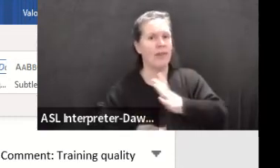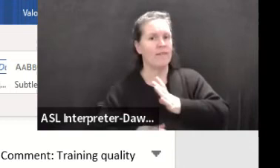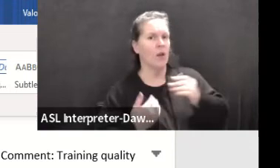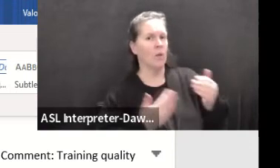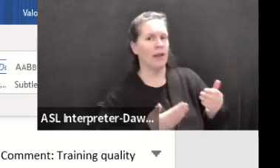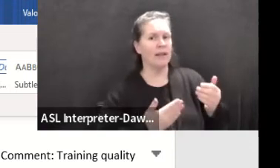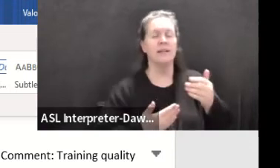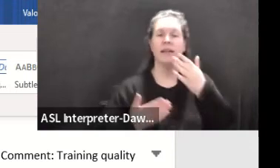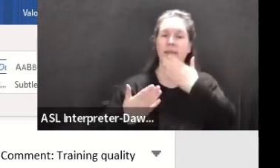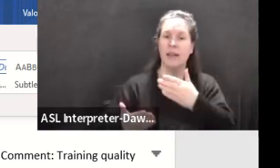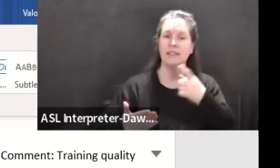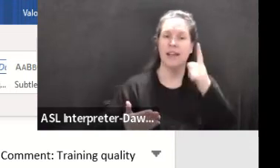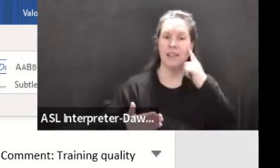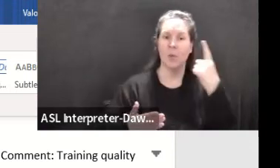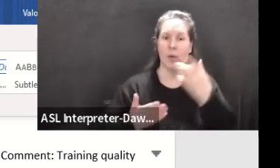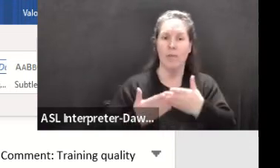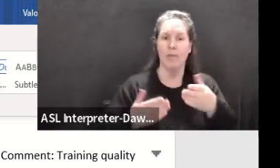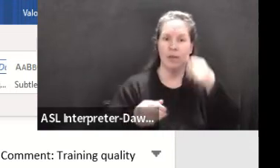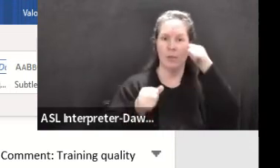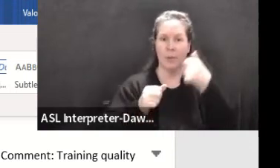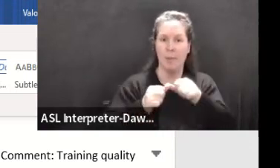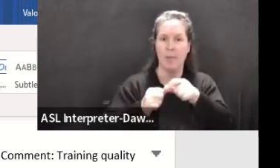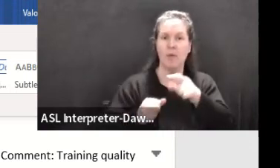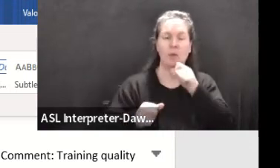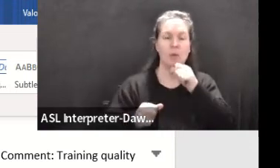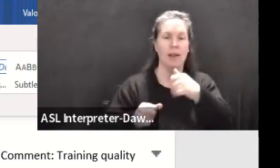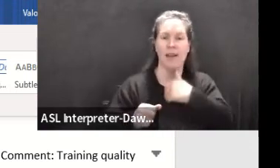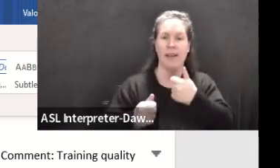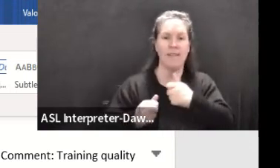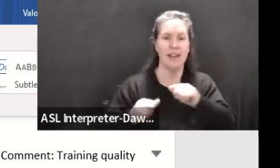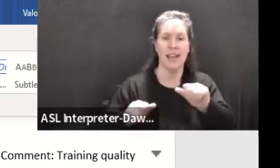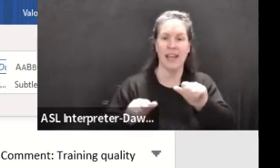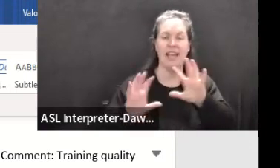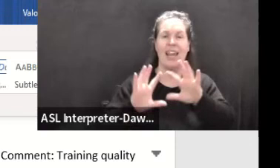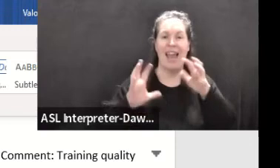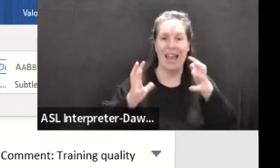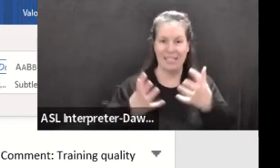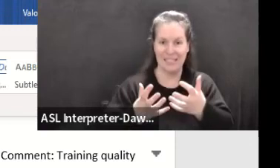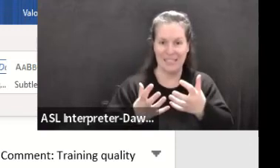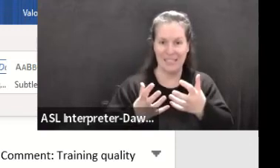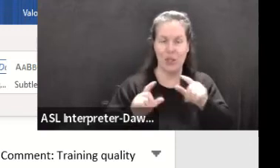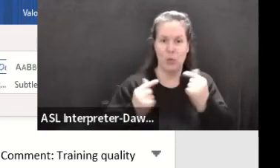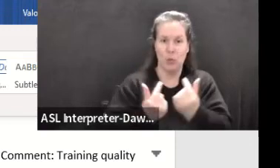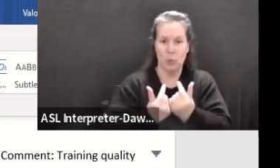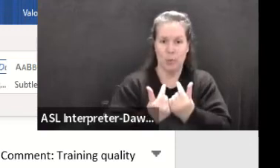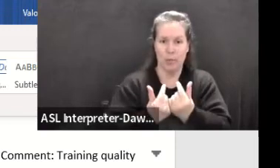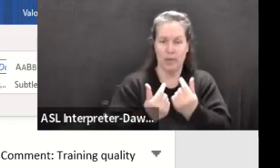I think one of the things to remember is there isn't going to be any entity to kind of review and approve